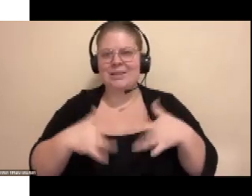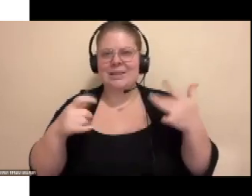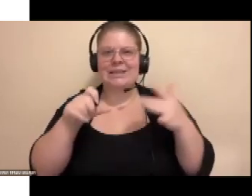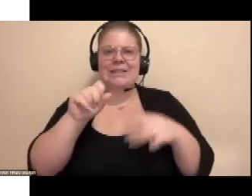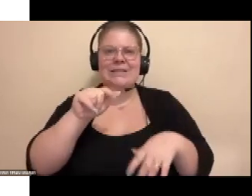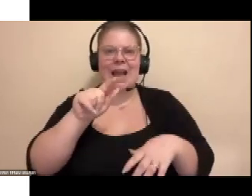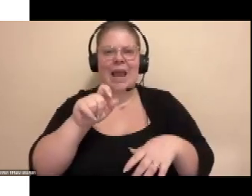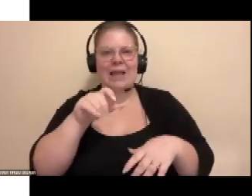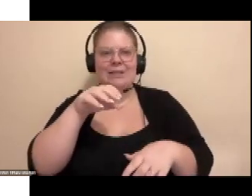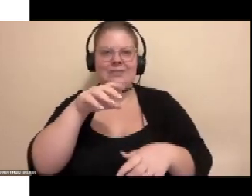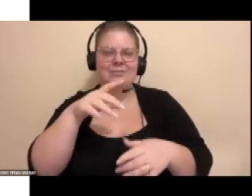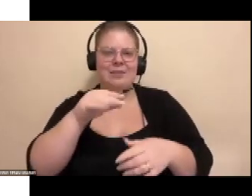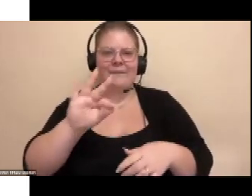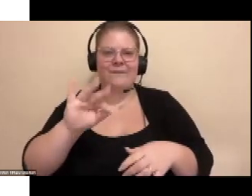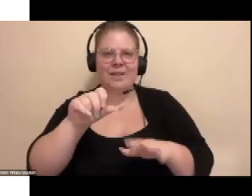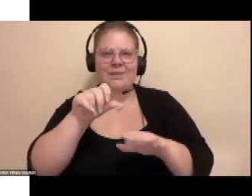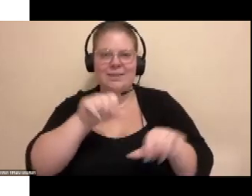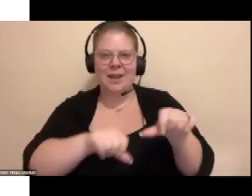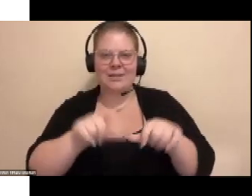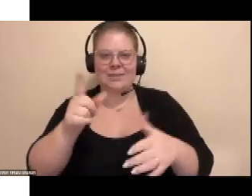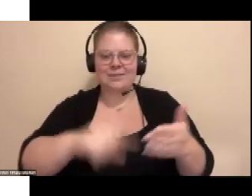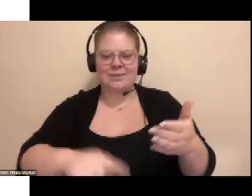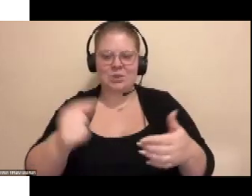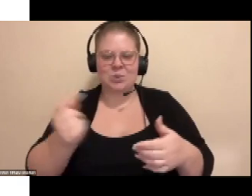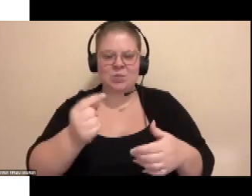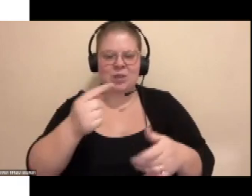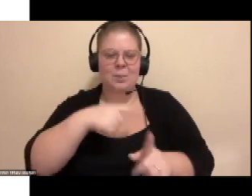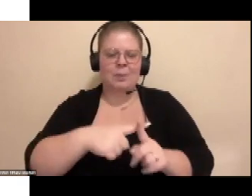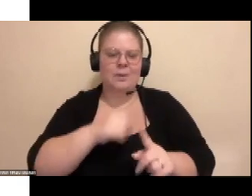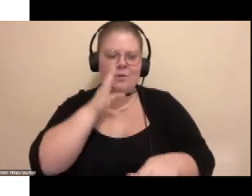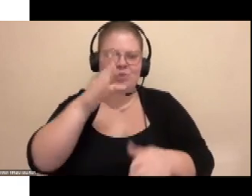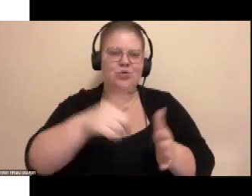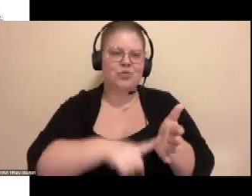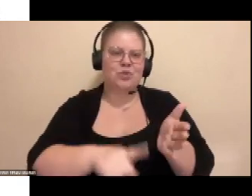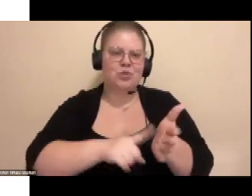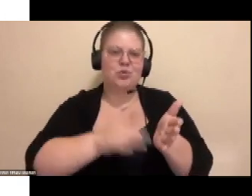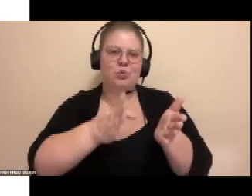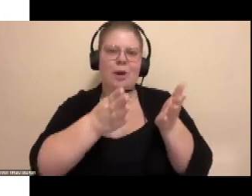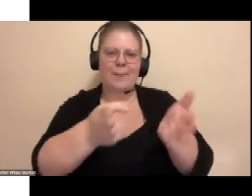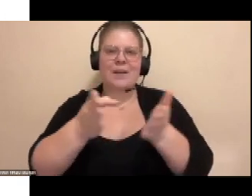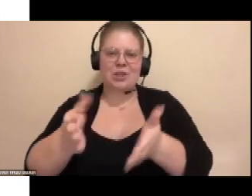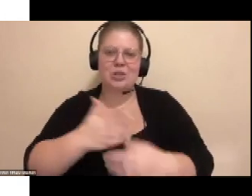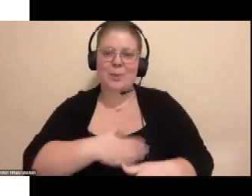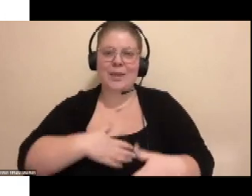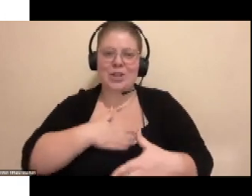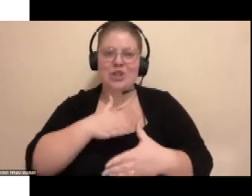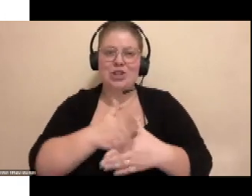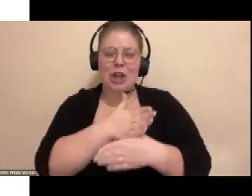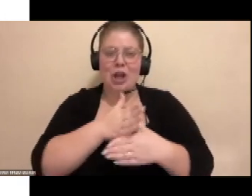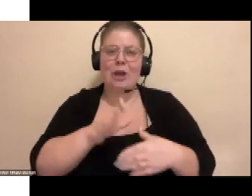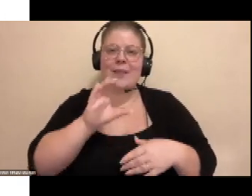Please do share your recommendations for future research. The CLPC will be releasing